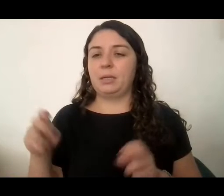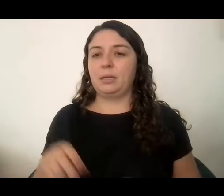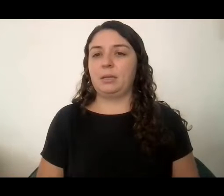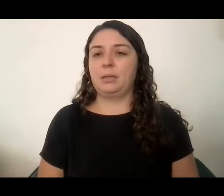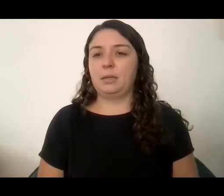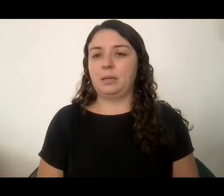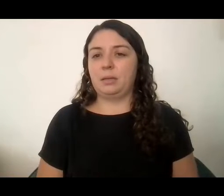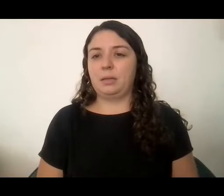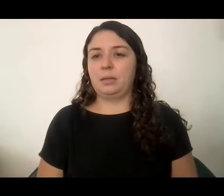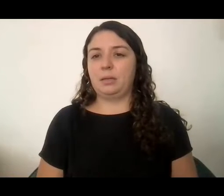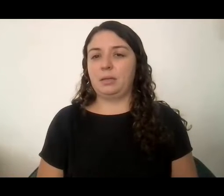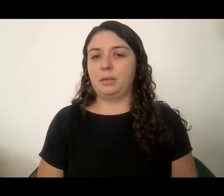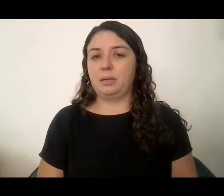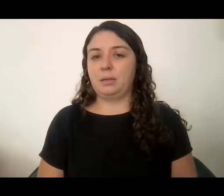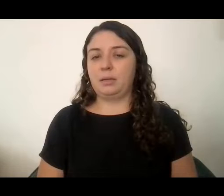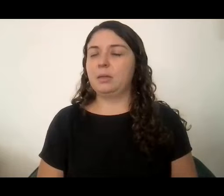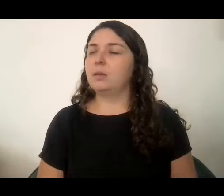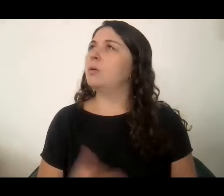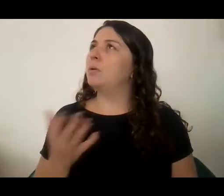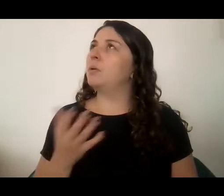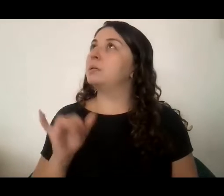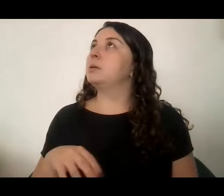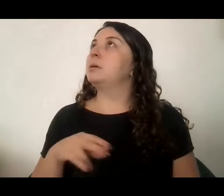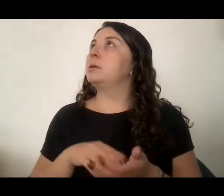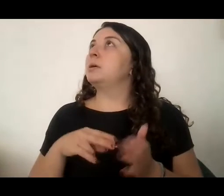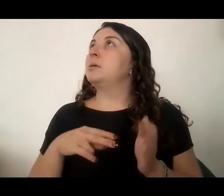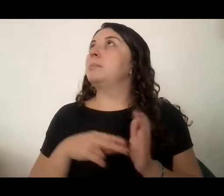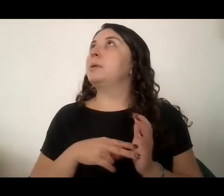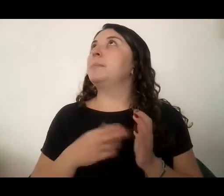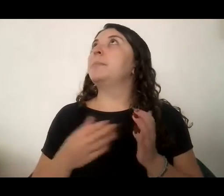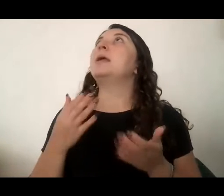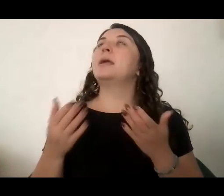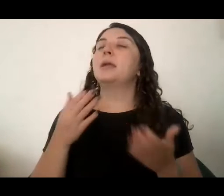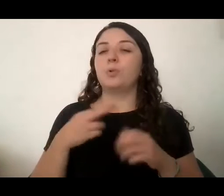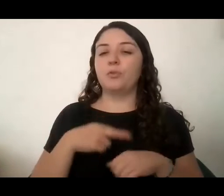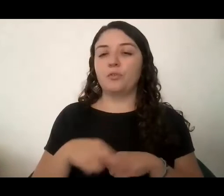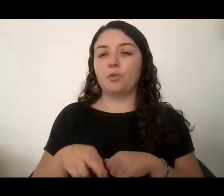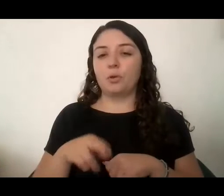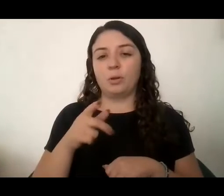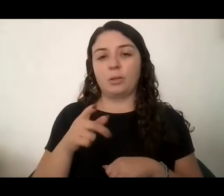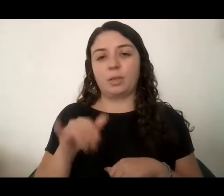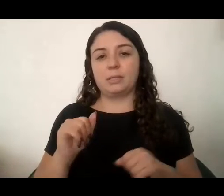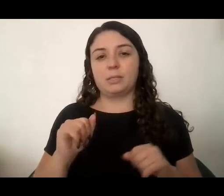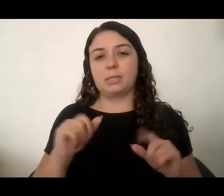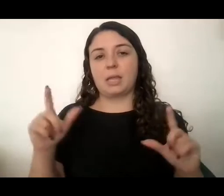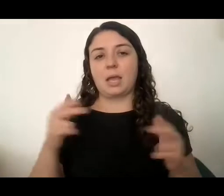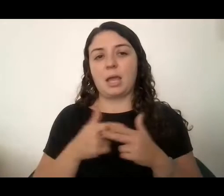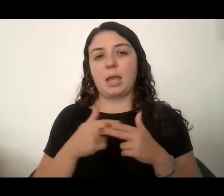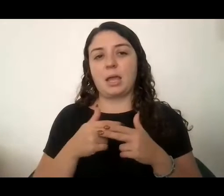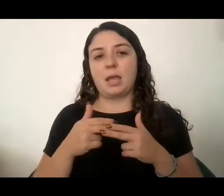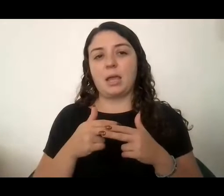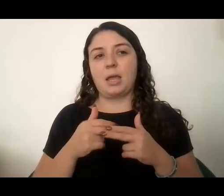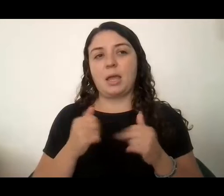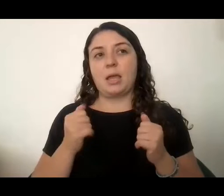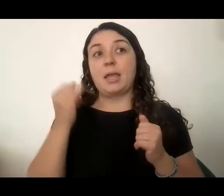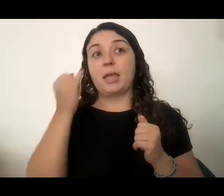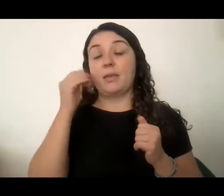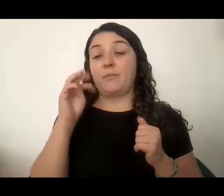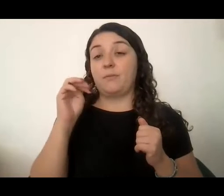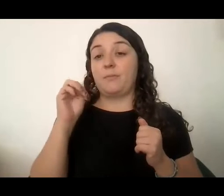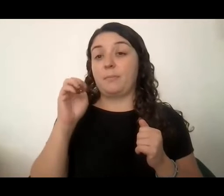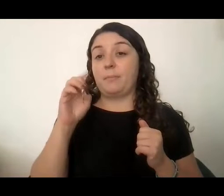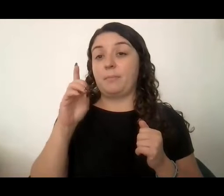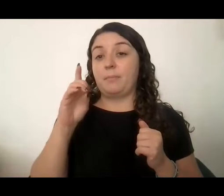SSDI I think what that might be referring to was a slide that was talking about when Medicare begins.